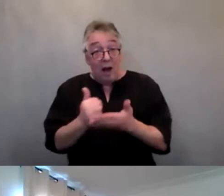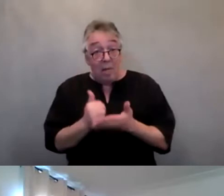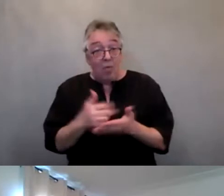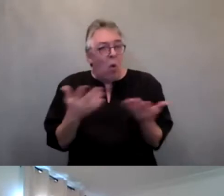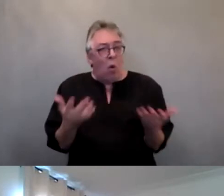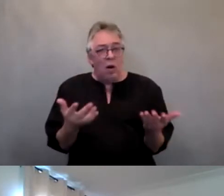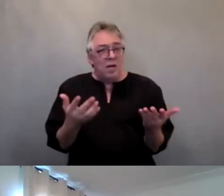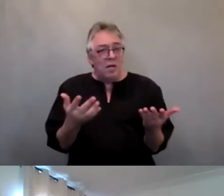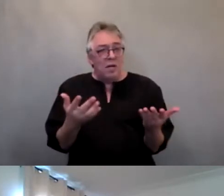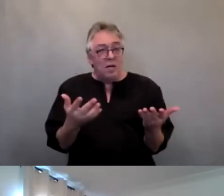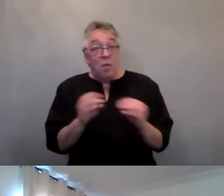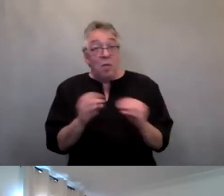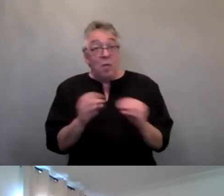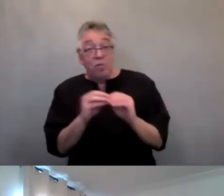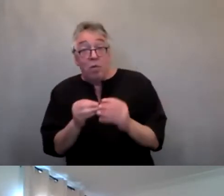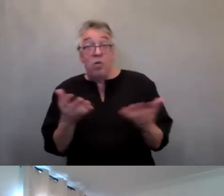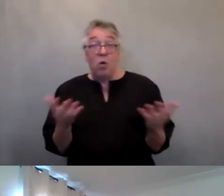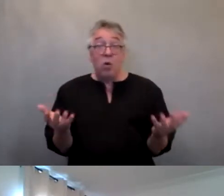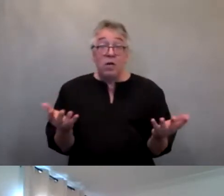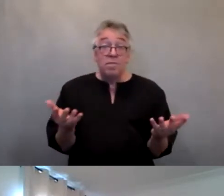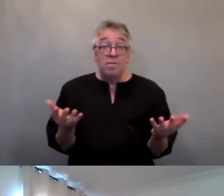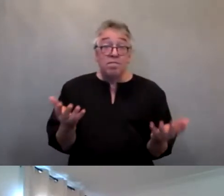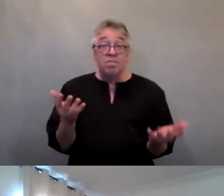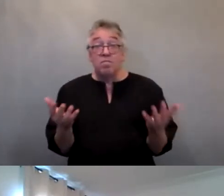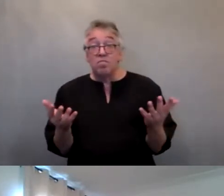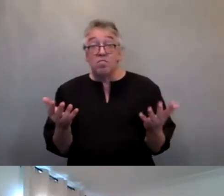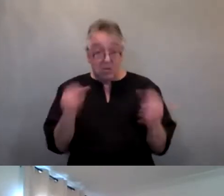other, work for many people? And I can add, is there any